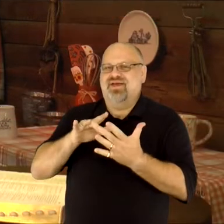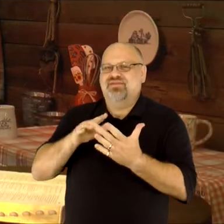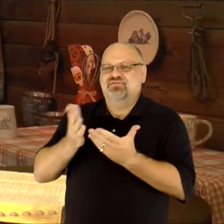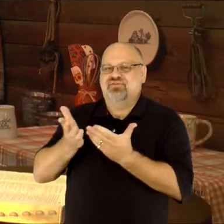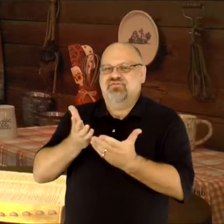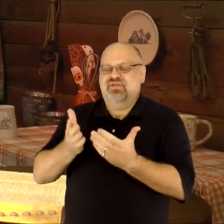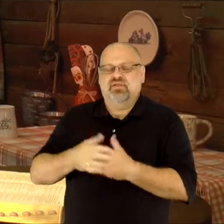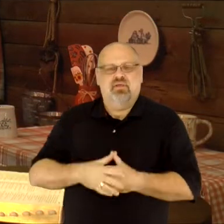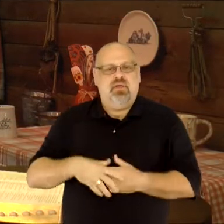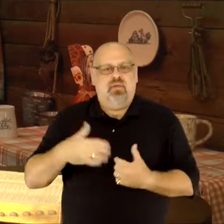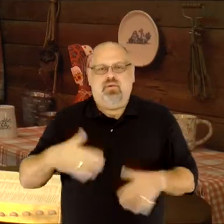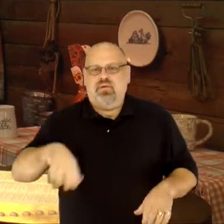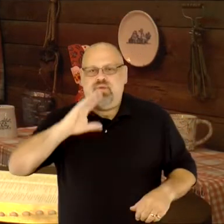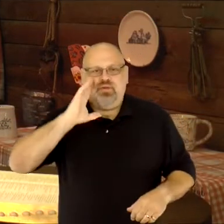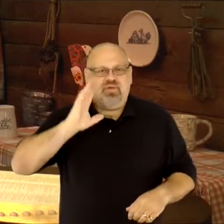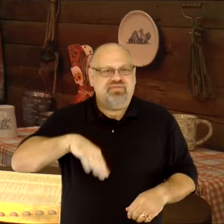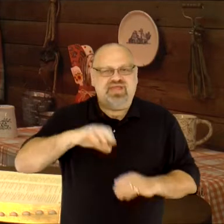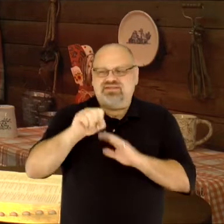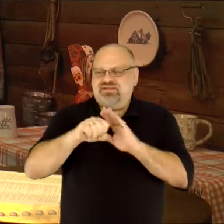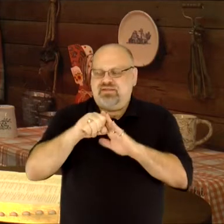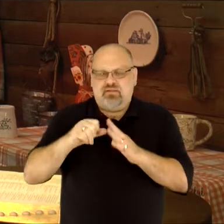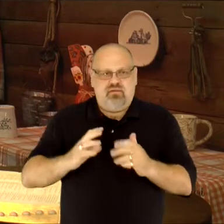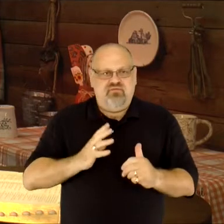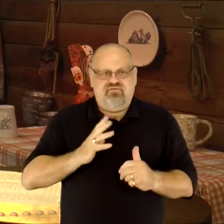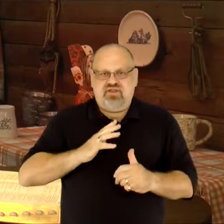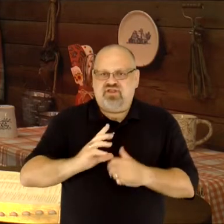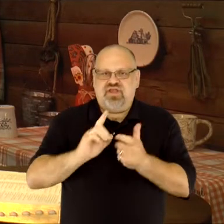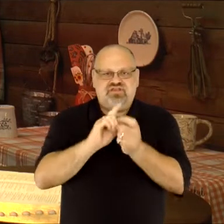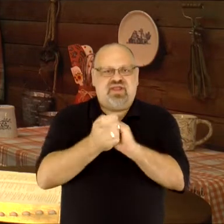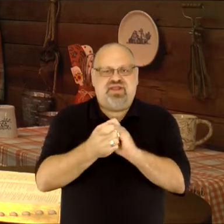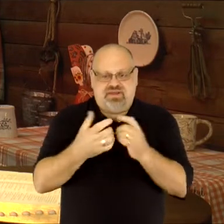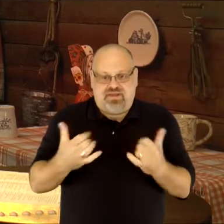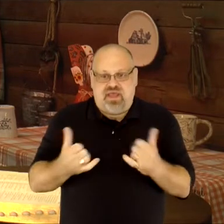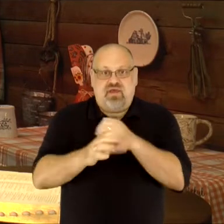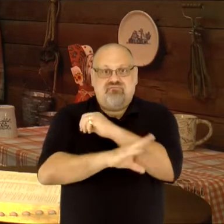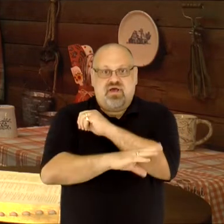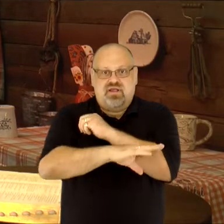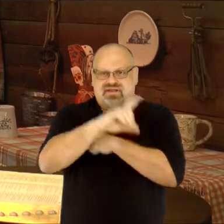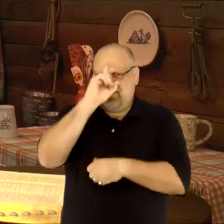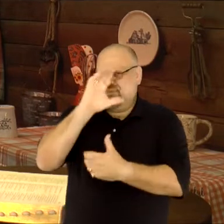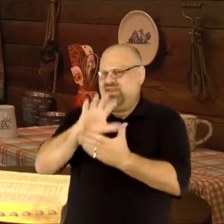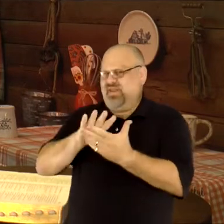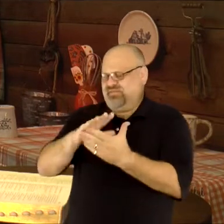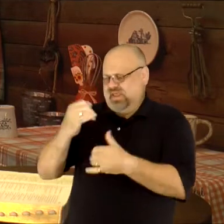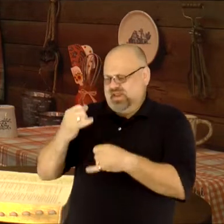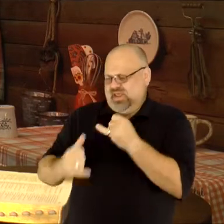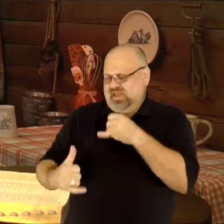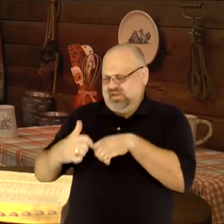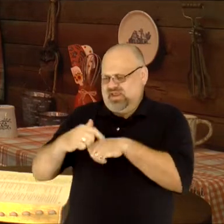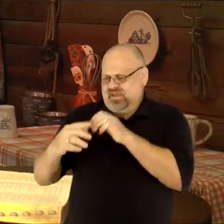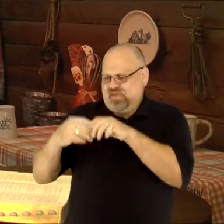You know, the seasons have officially changed– it is fall–and I believe we've had our last outdoor baptism for the year.